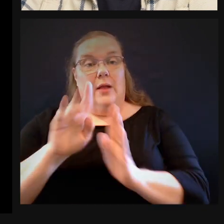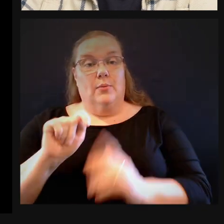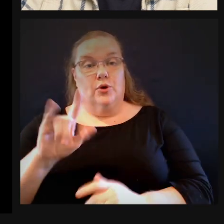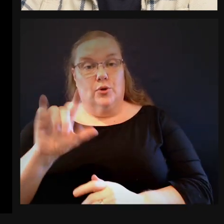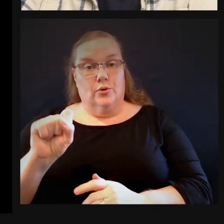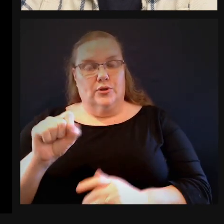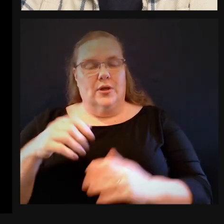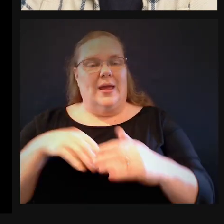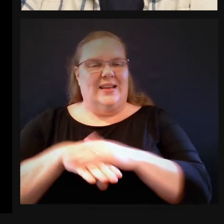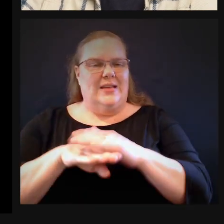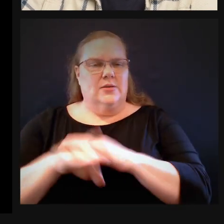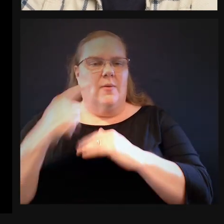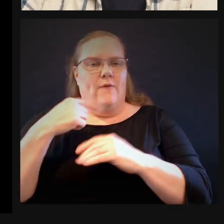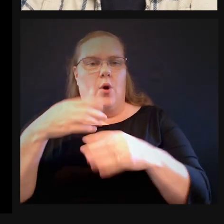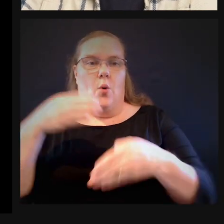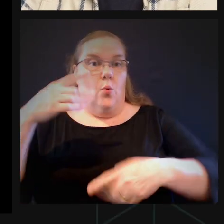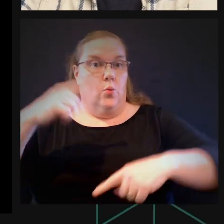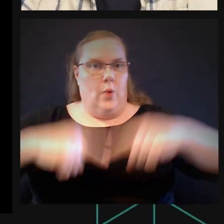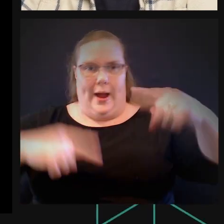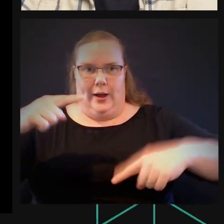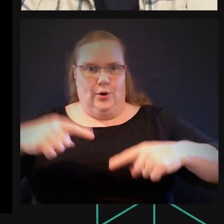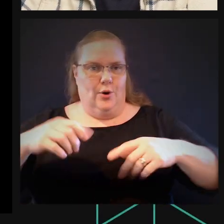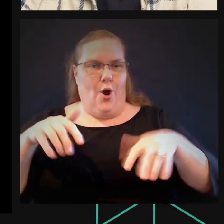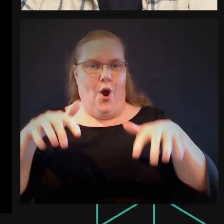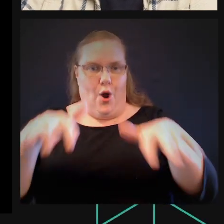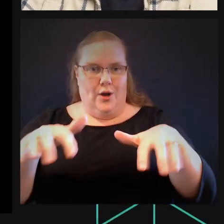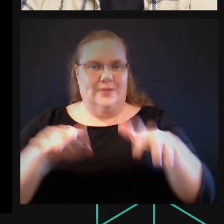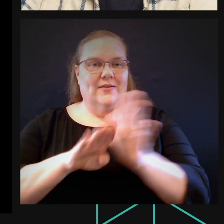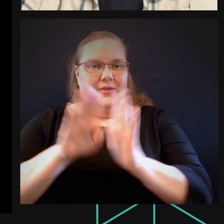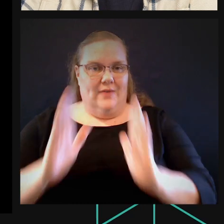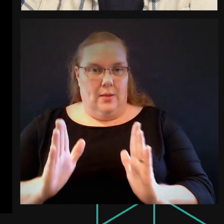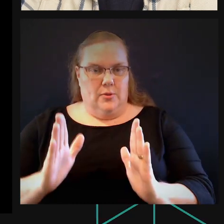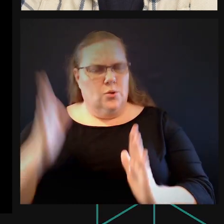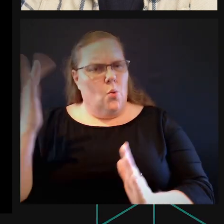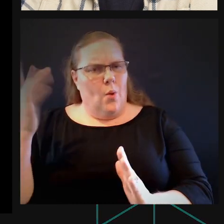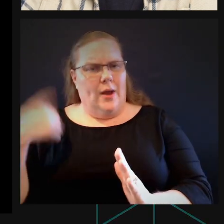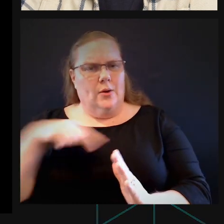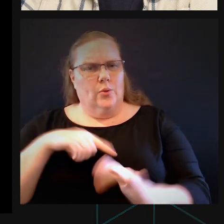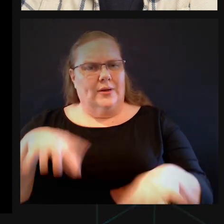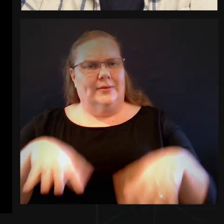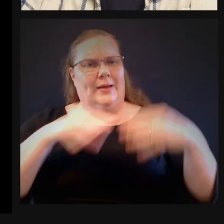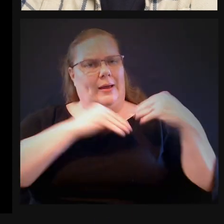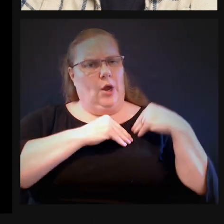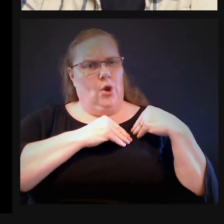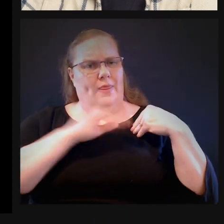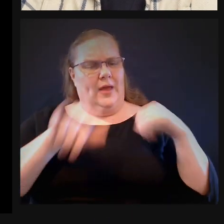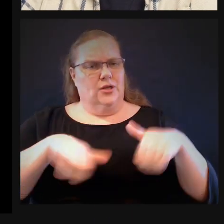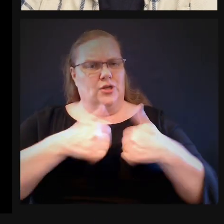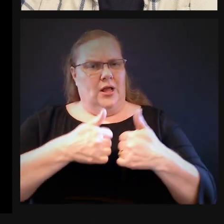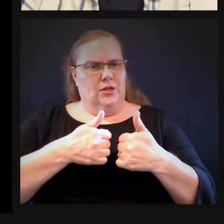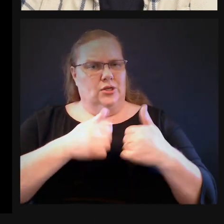more accessible to a wider audience of developers. Why did we choose to take on this challenging task